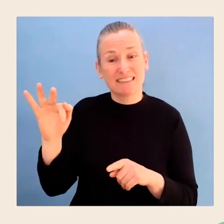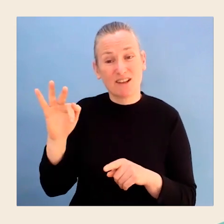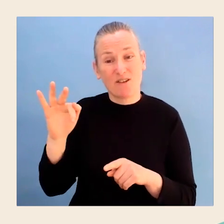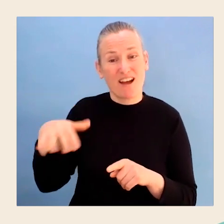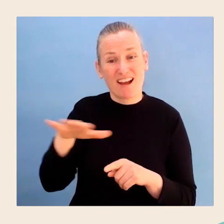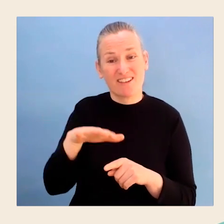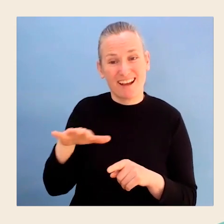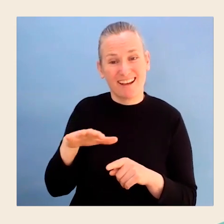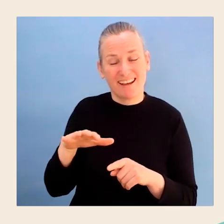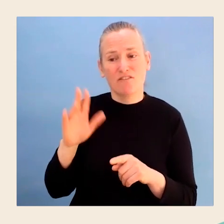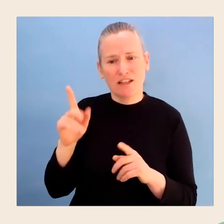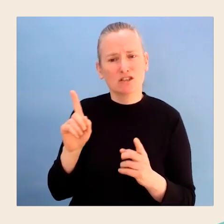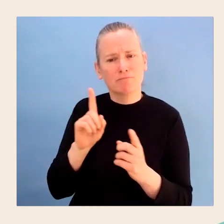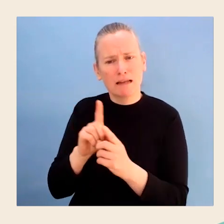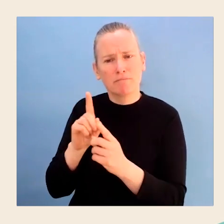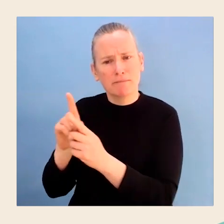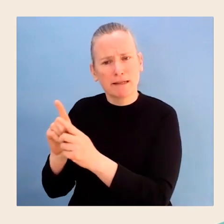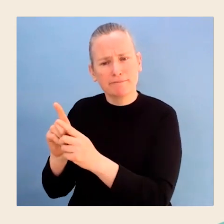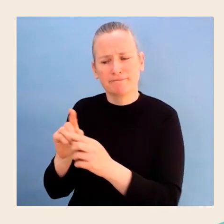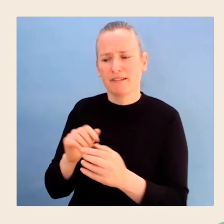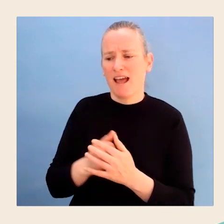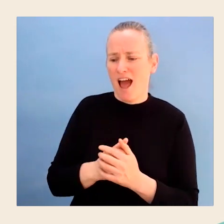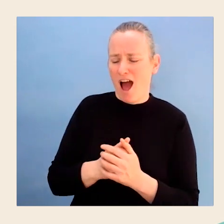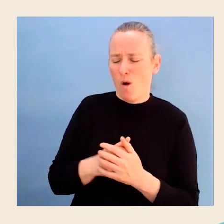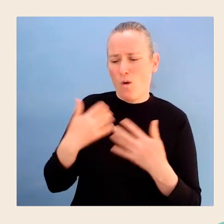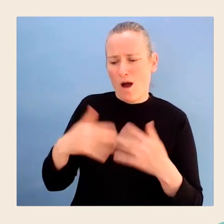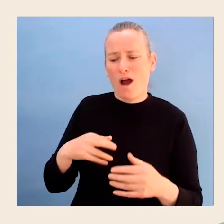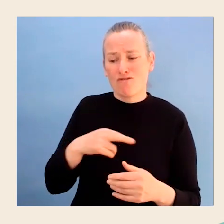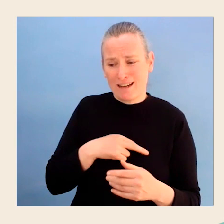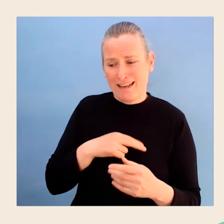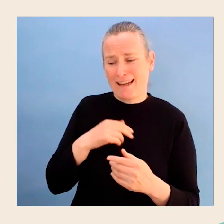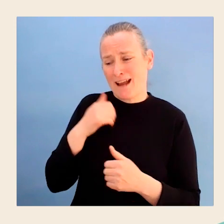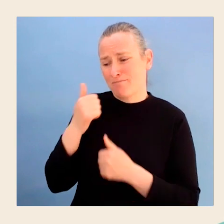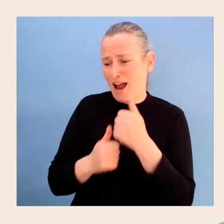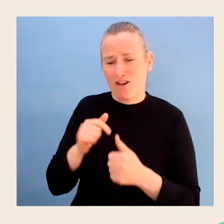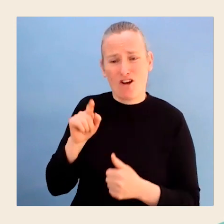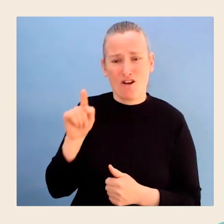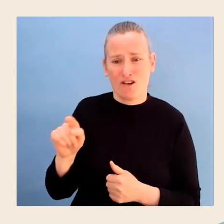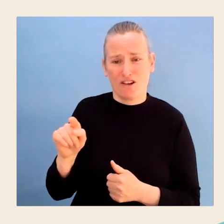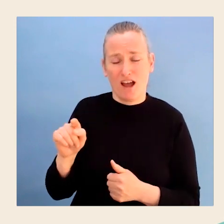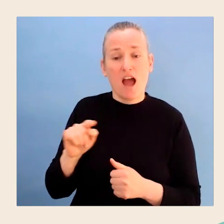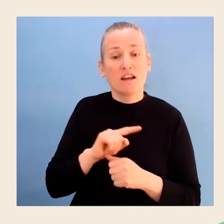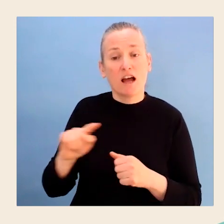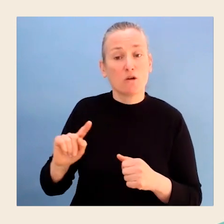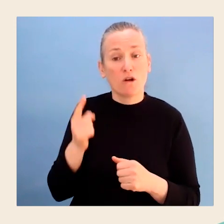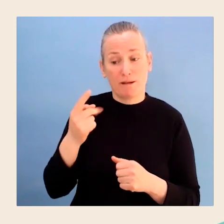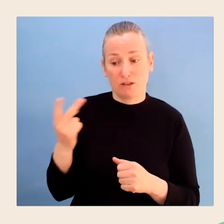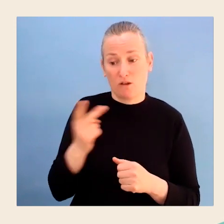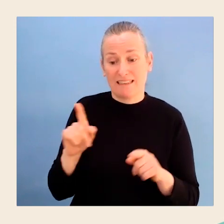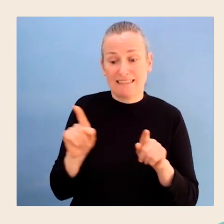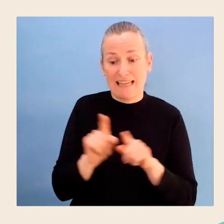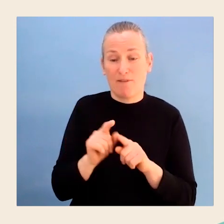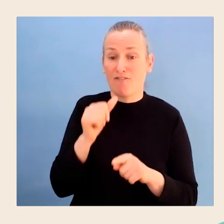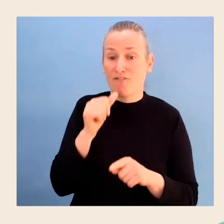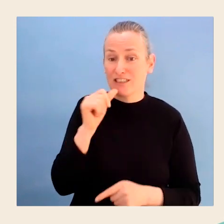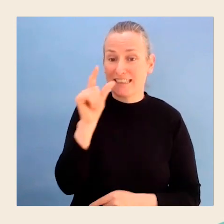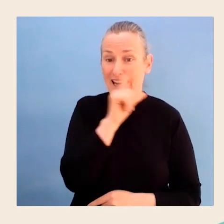and I'm a real admirer of Alice, not just because we share the same first name,